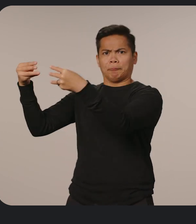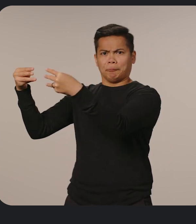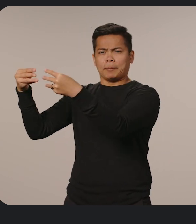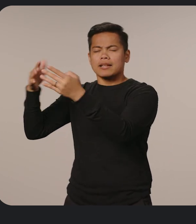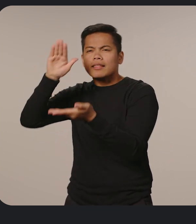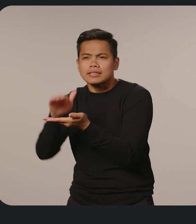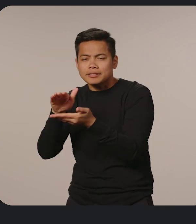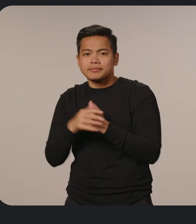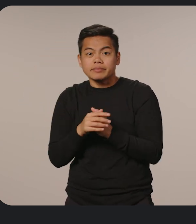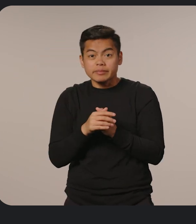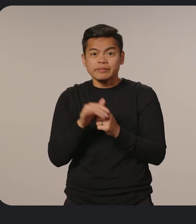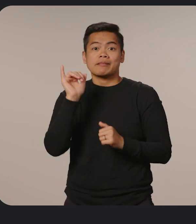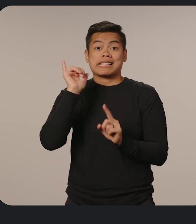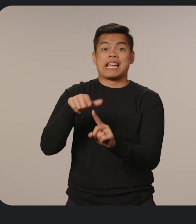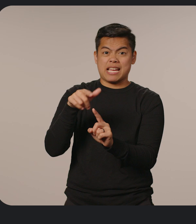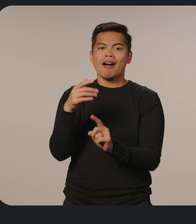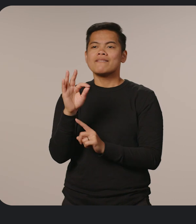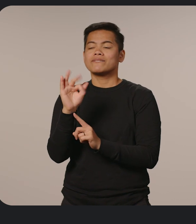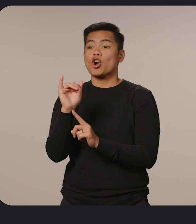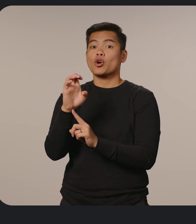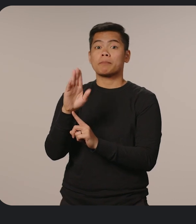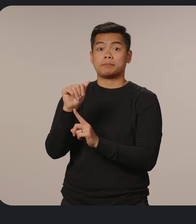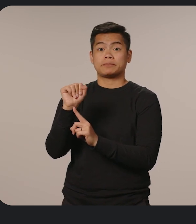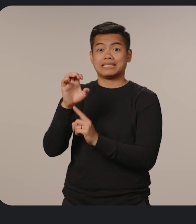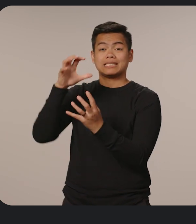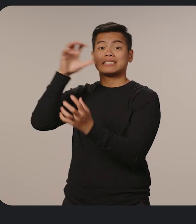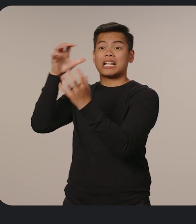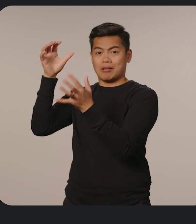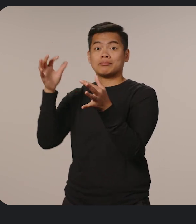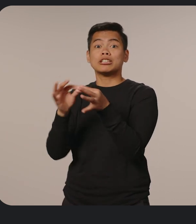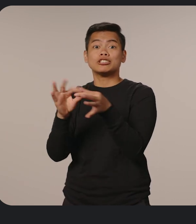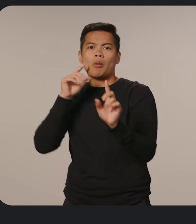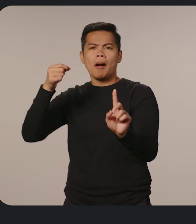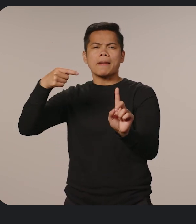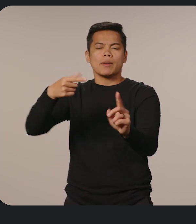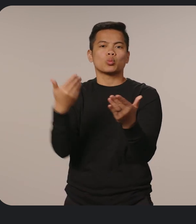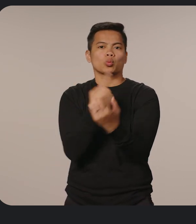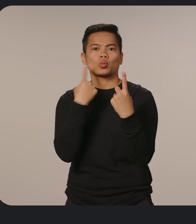that notifies users with Firebase Cloud messaging when a new announcement is